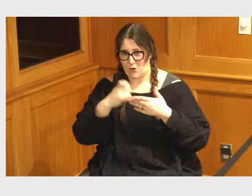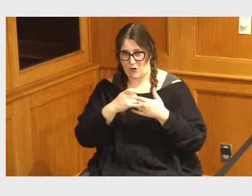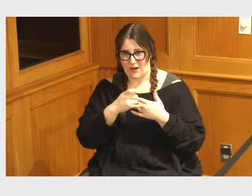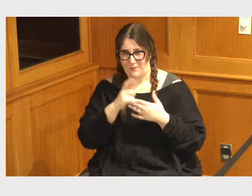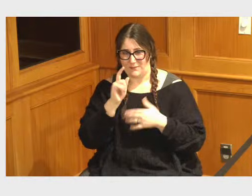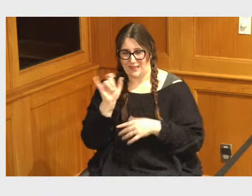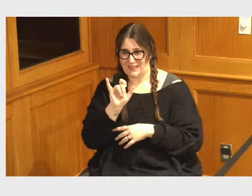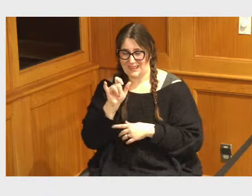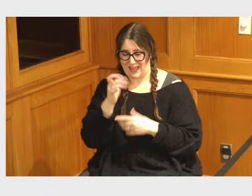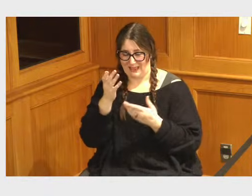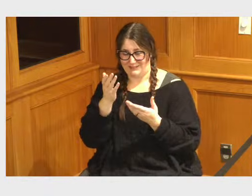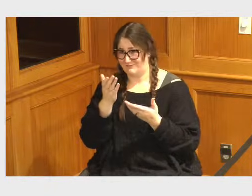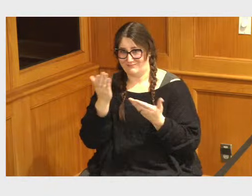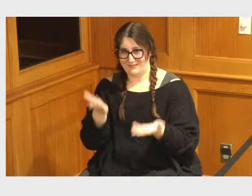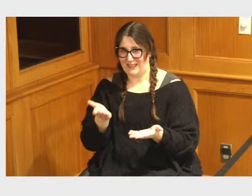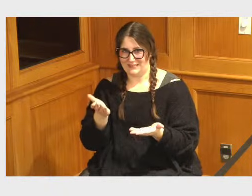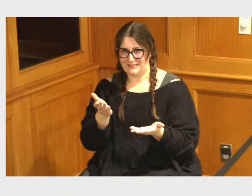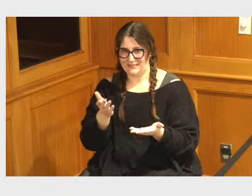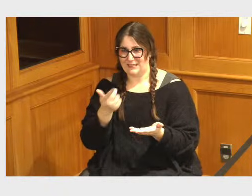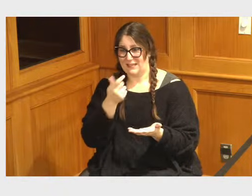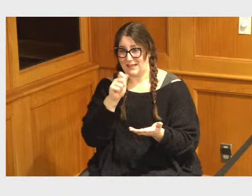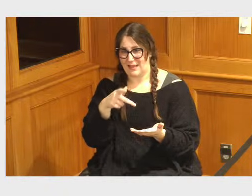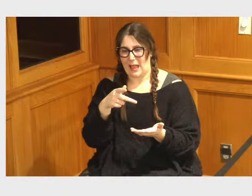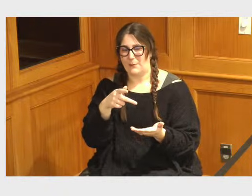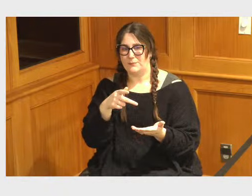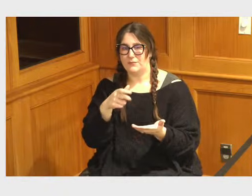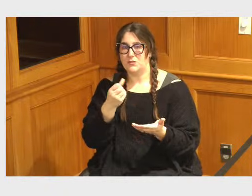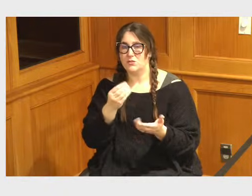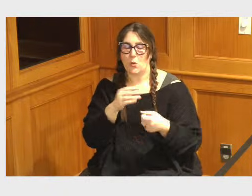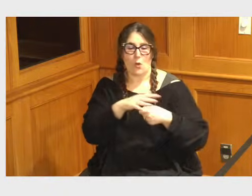housing is you always have a gap. So then you either have a local program that can fill that